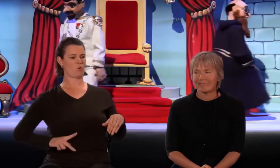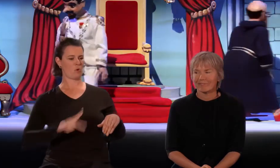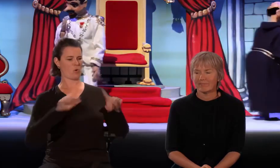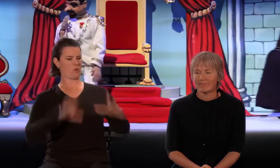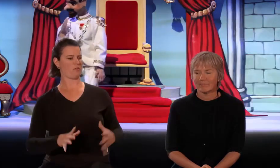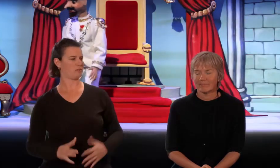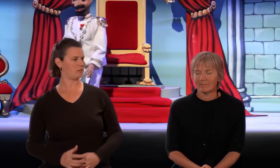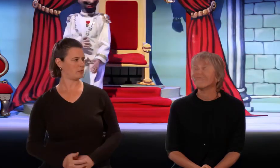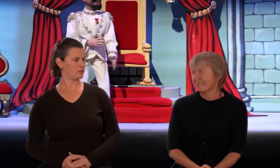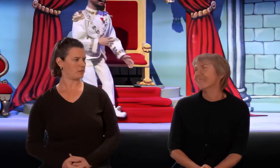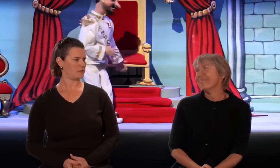Uh... indeed, Your Majesty. Right away.